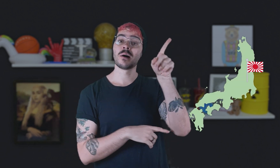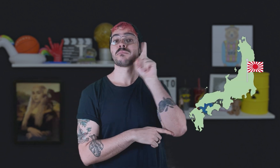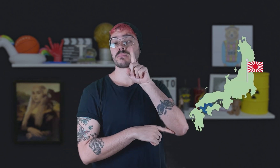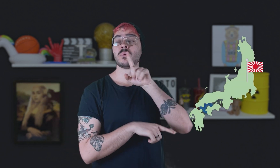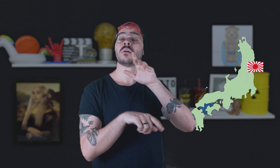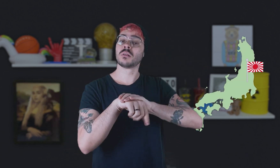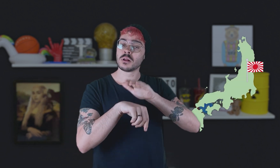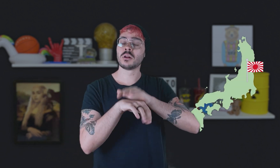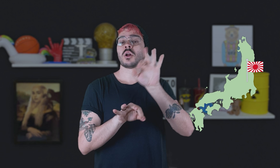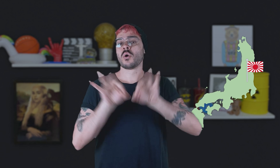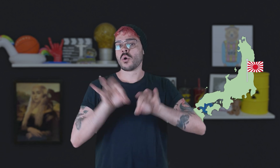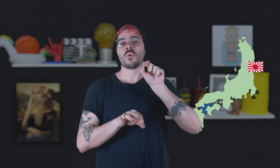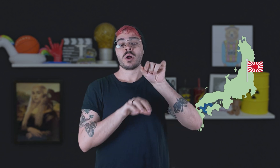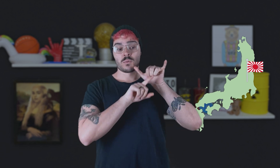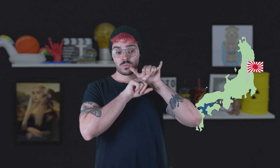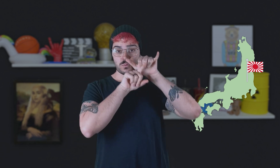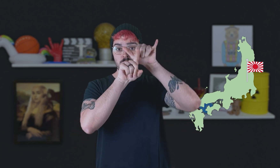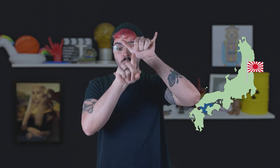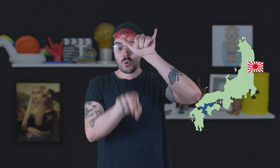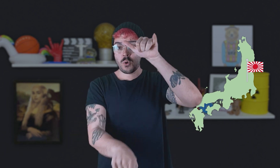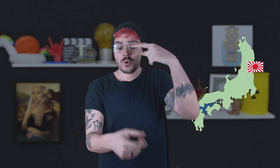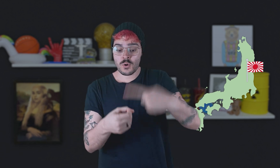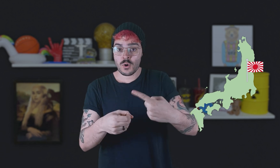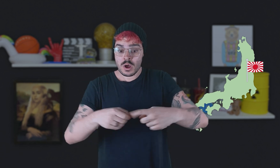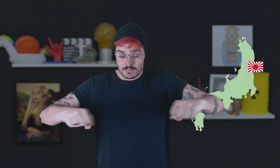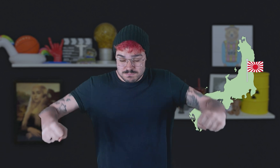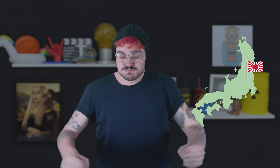It was that the US dropped two atomic bombs